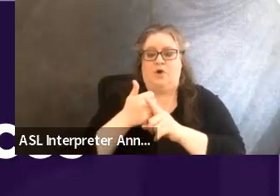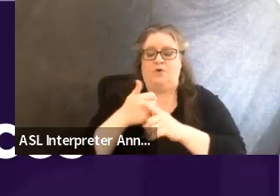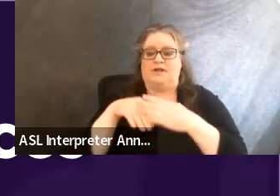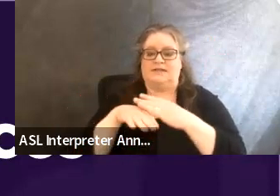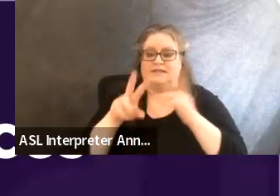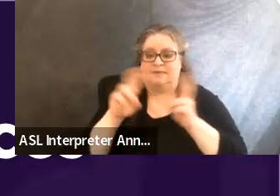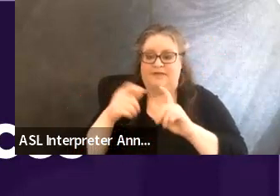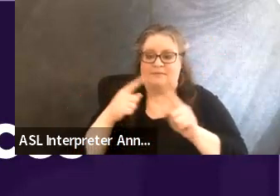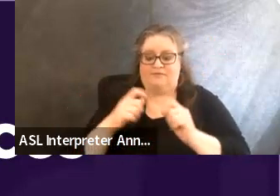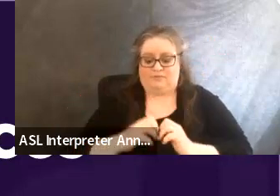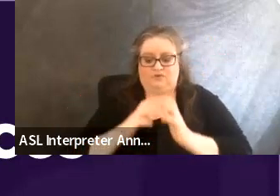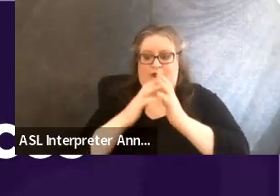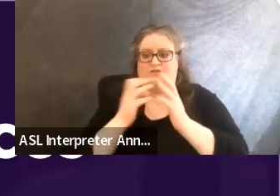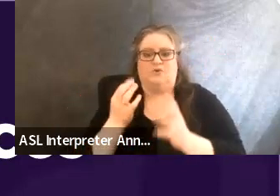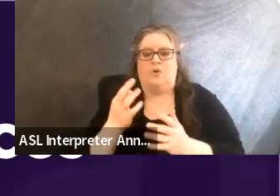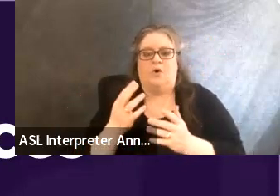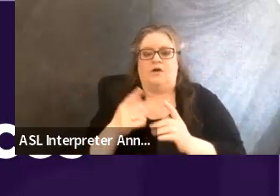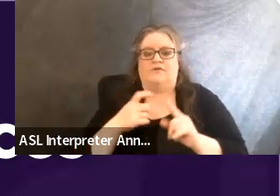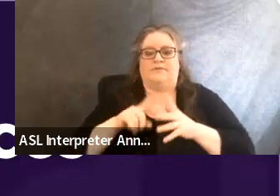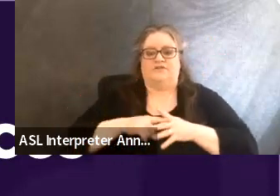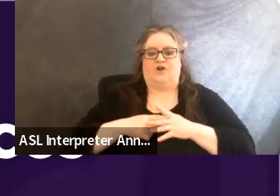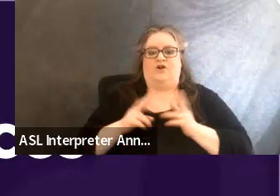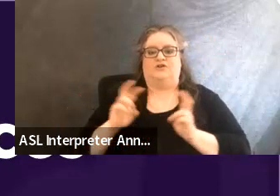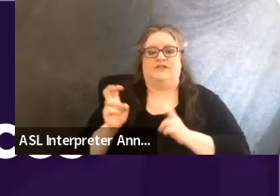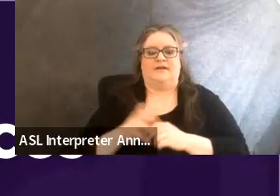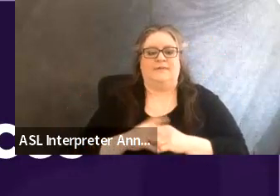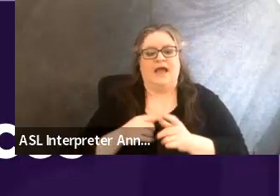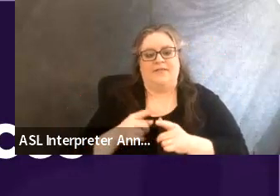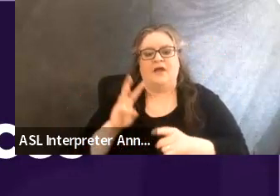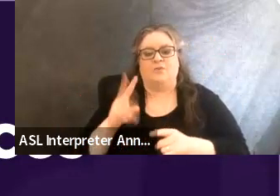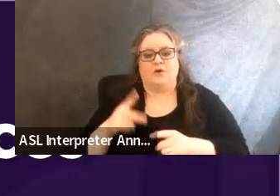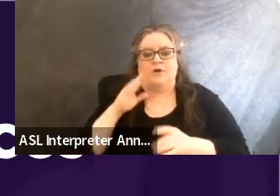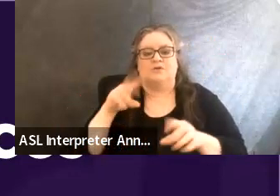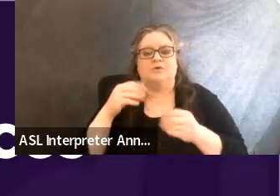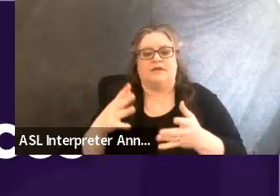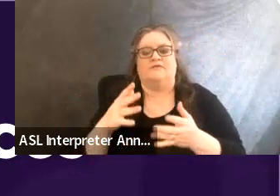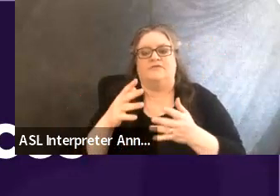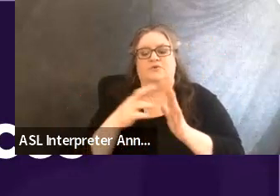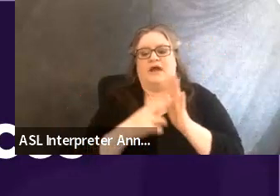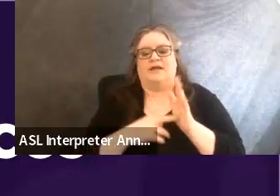from scratch or from a starter team and WordPress provides guidelines on how to do that.